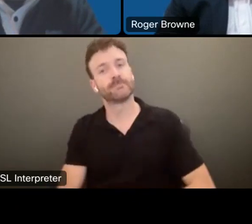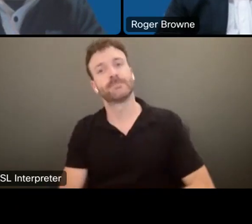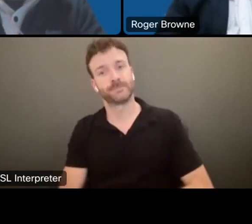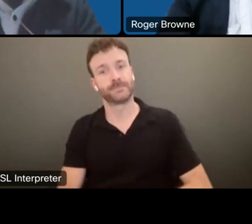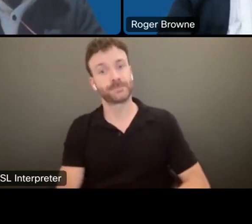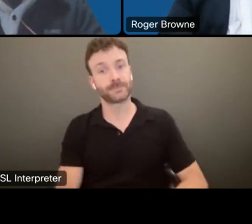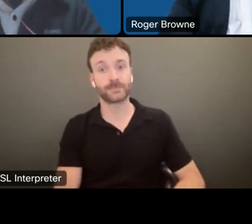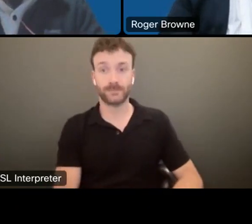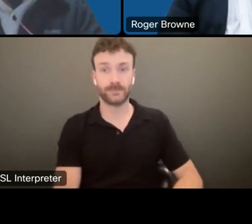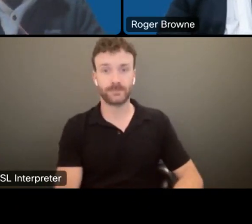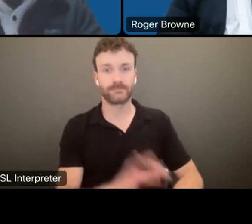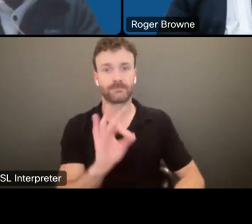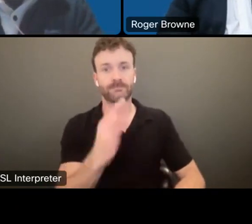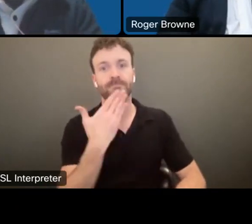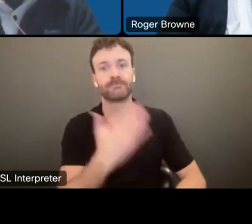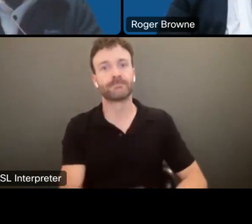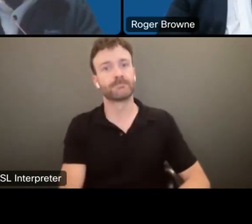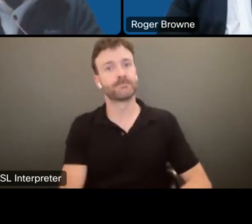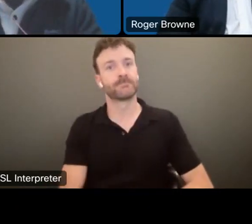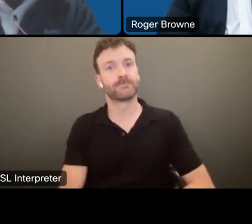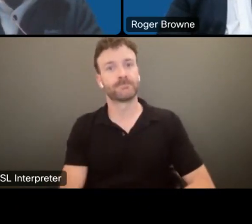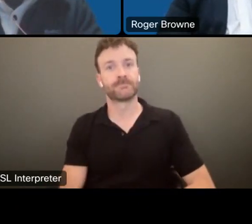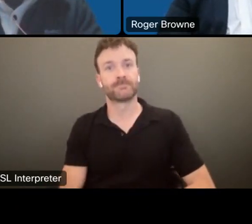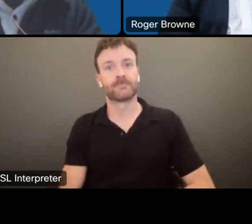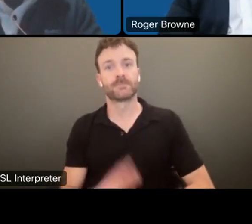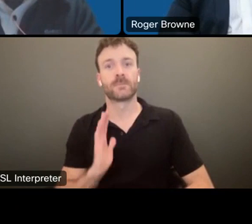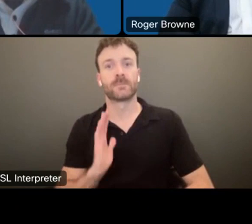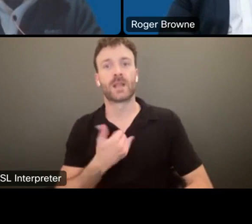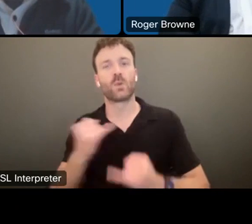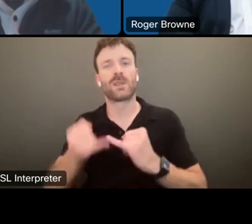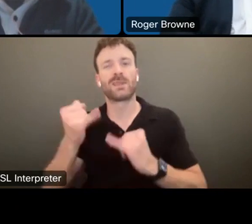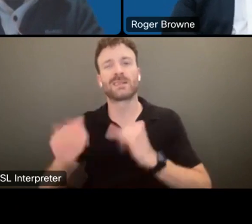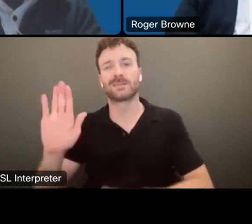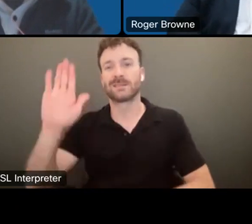Charissa Iogna: We'll go to our last hand up which is Shrada.